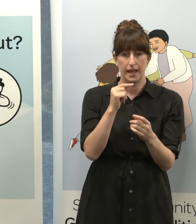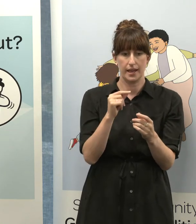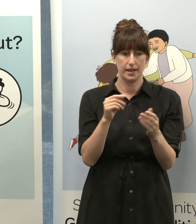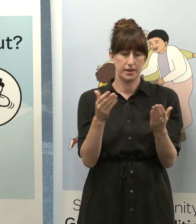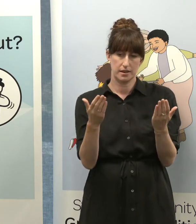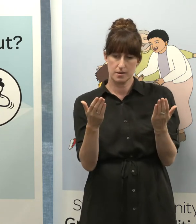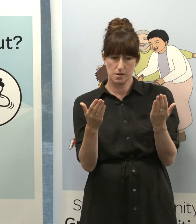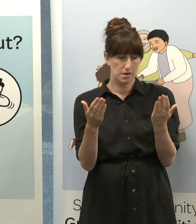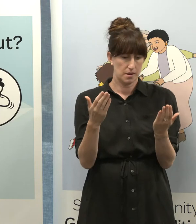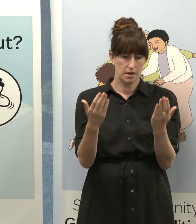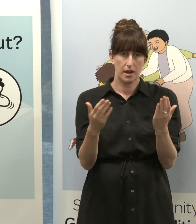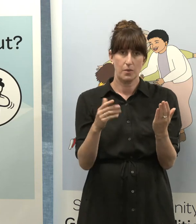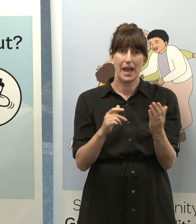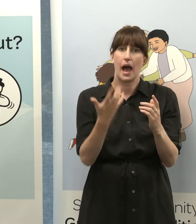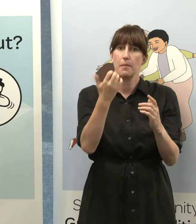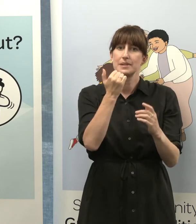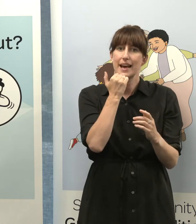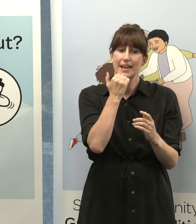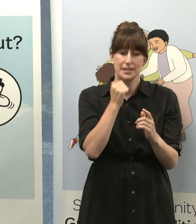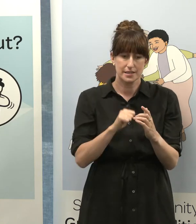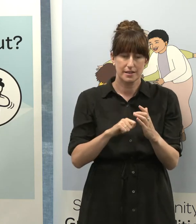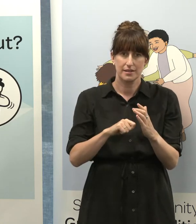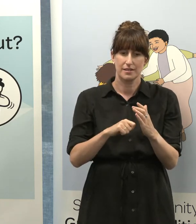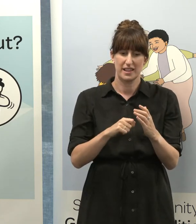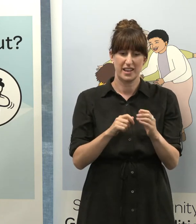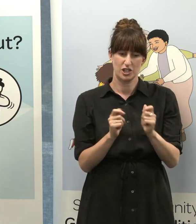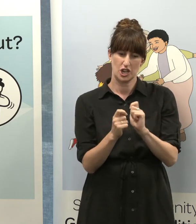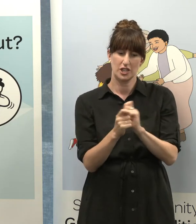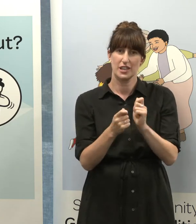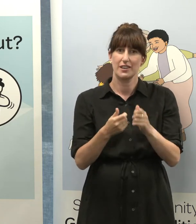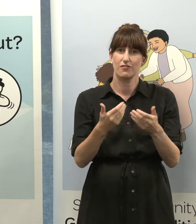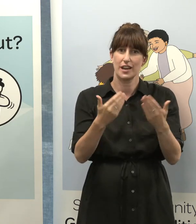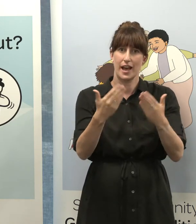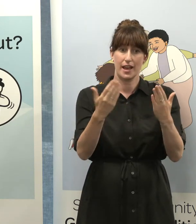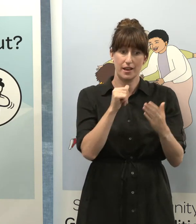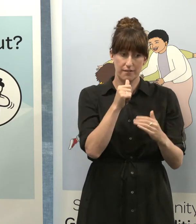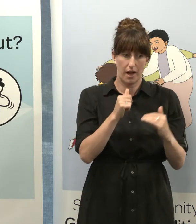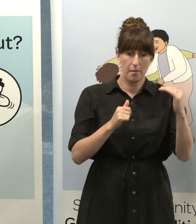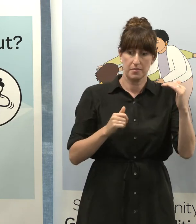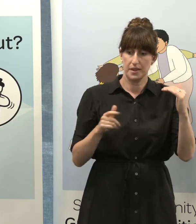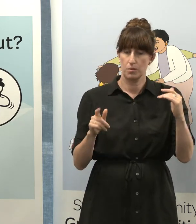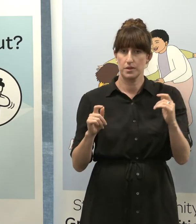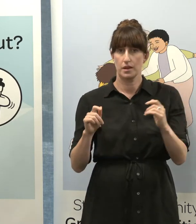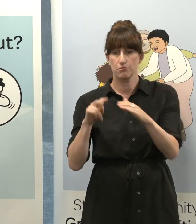Jackson's modelling is that they update it with the real figures on a daily basis so are